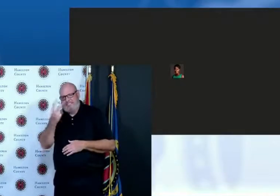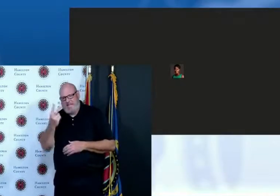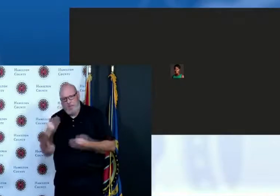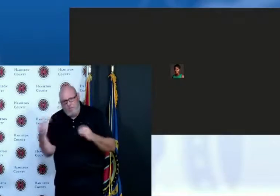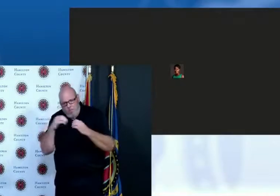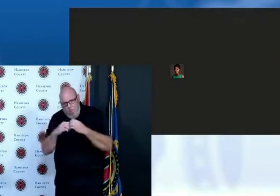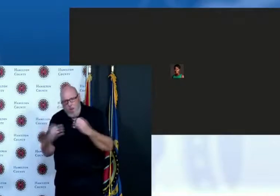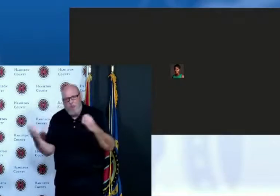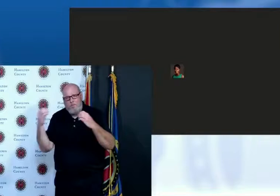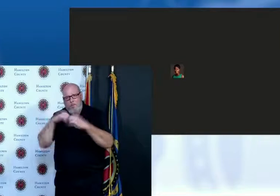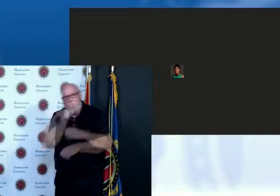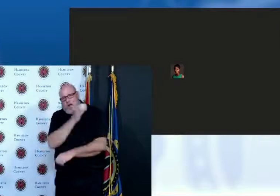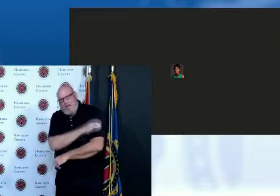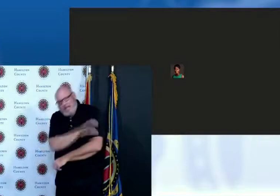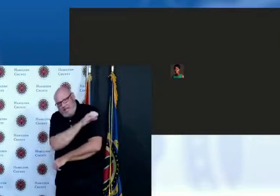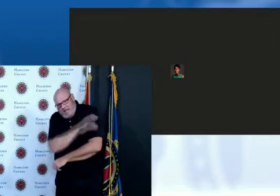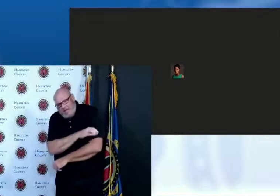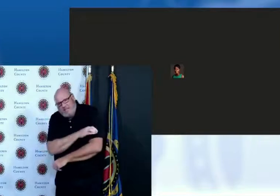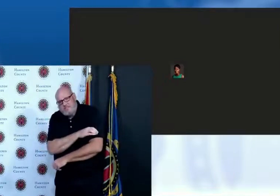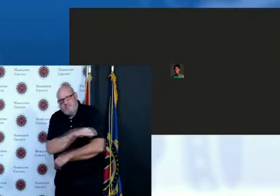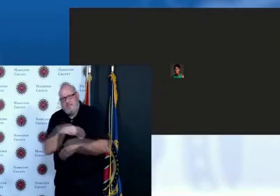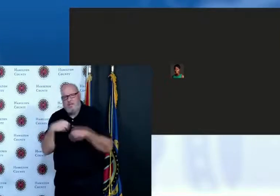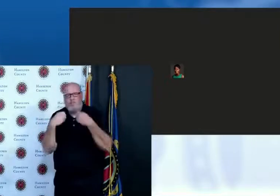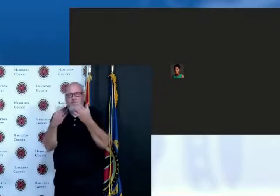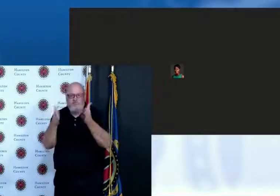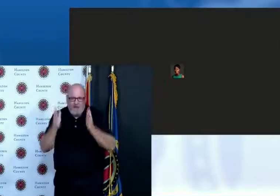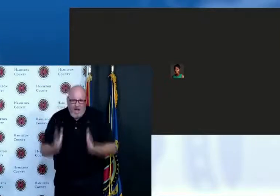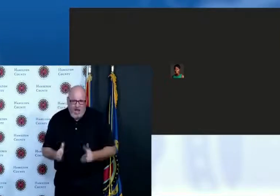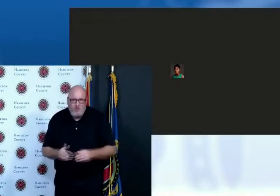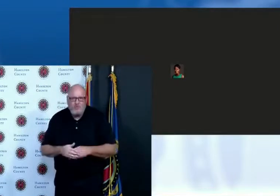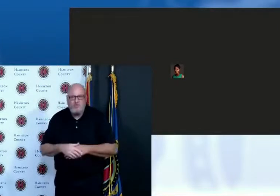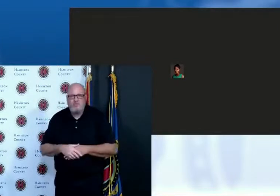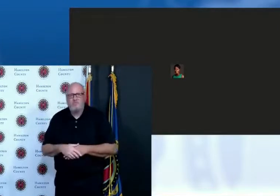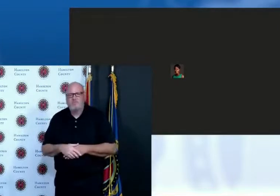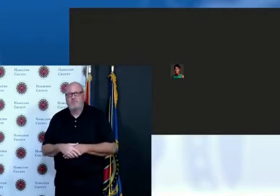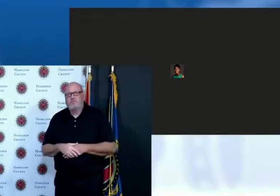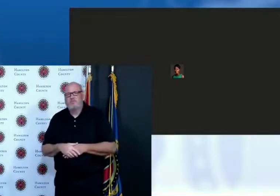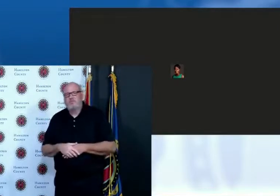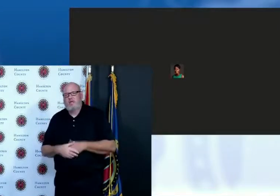folks that were willing to wait in line having already gotten their vaccination so those are